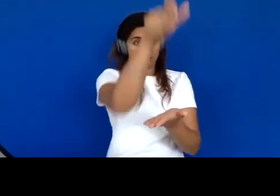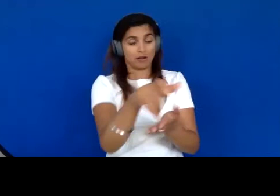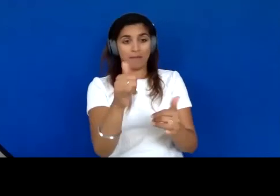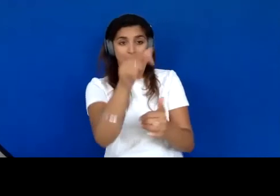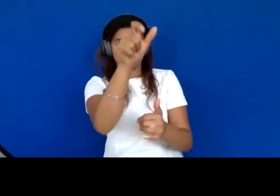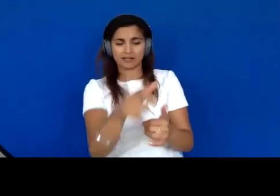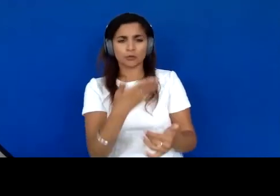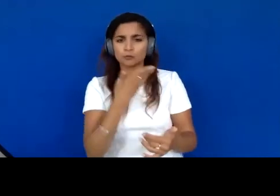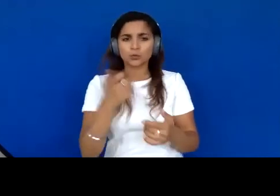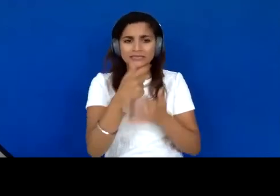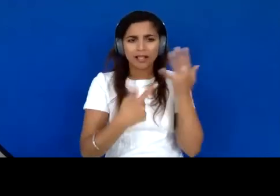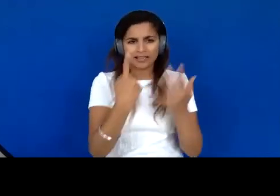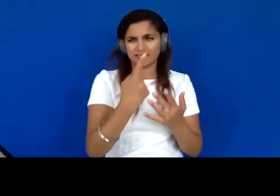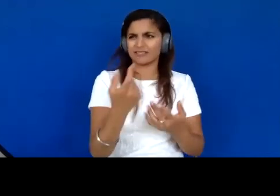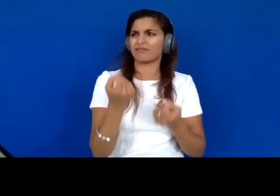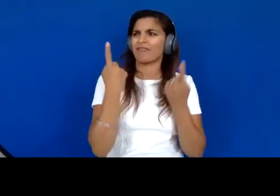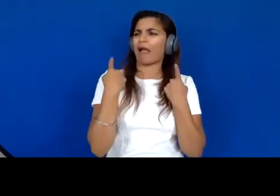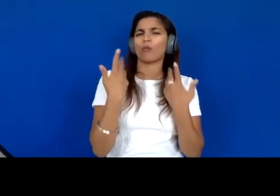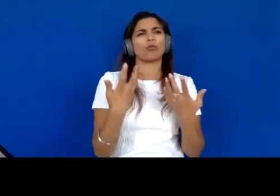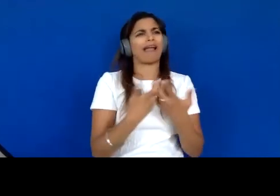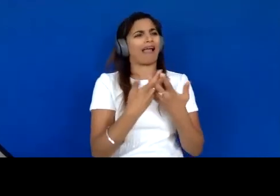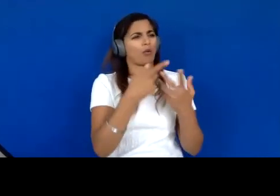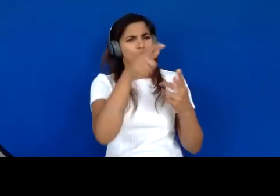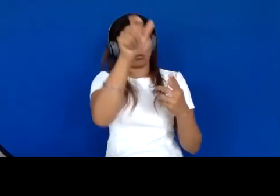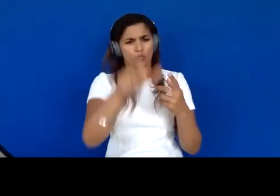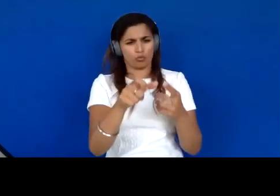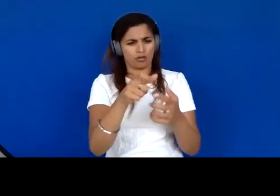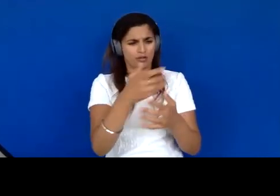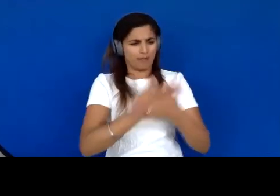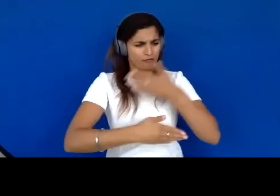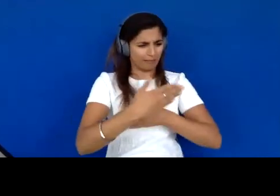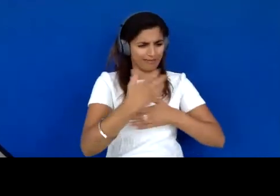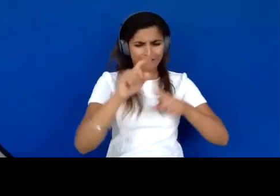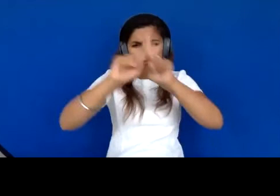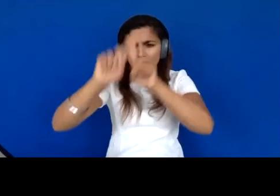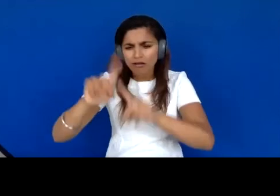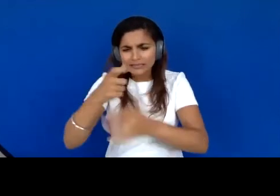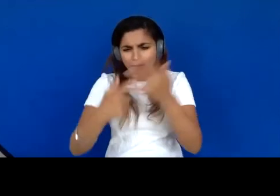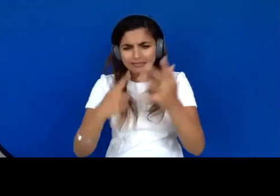impairments compete with or against each other the complexity of Paralympic